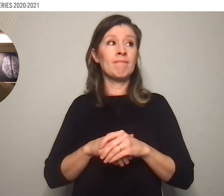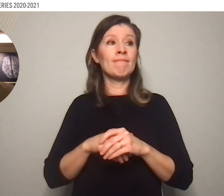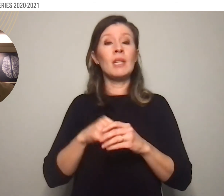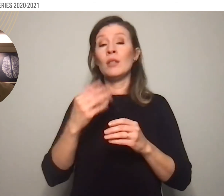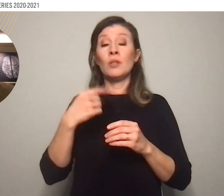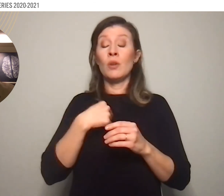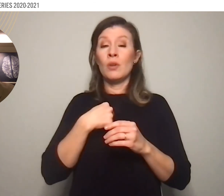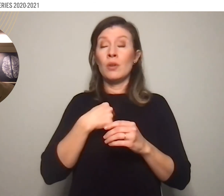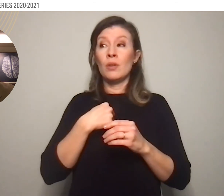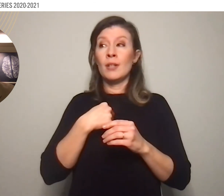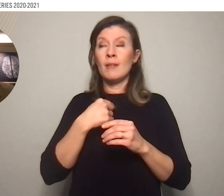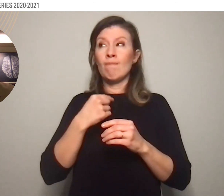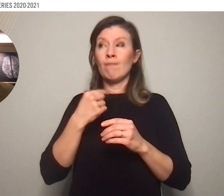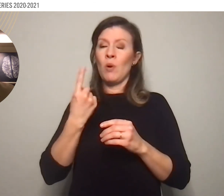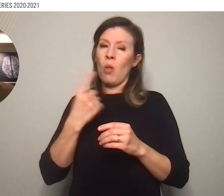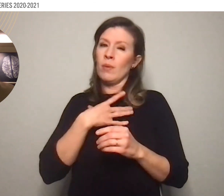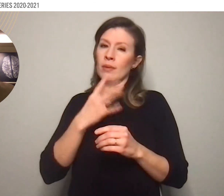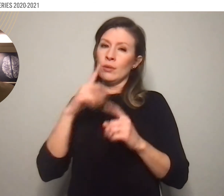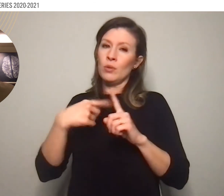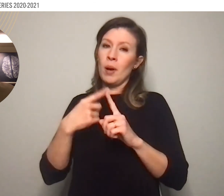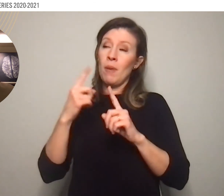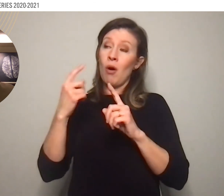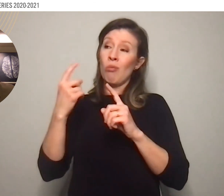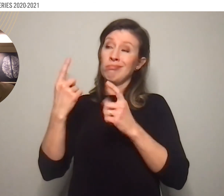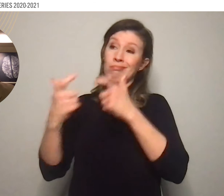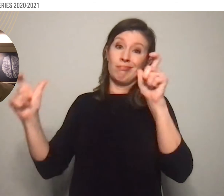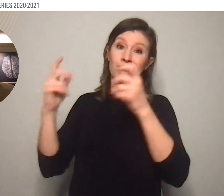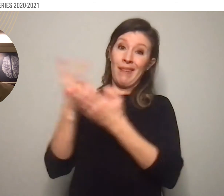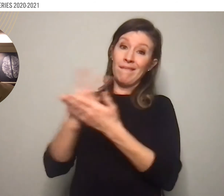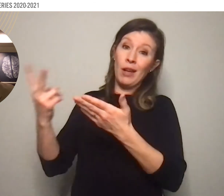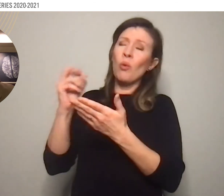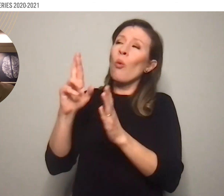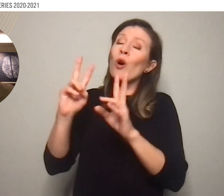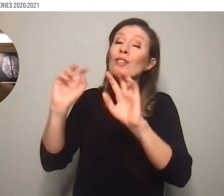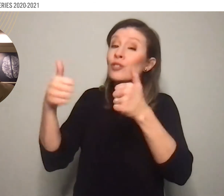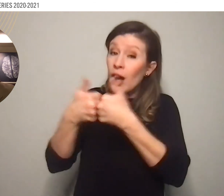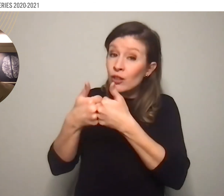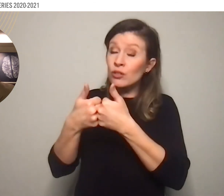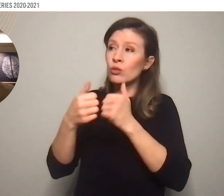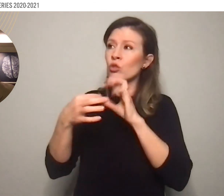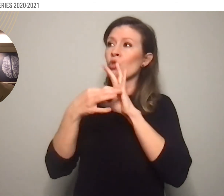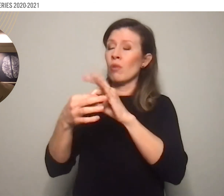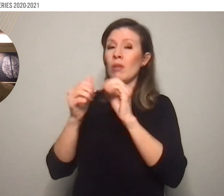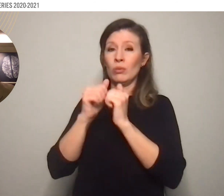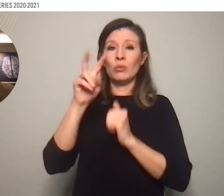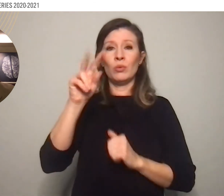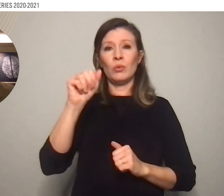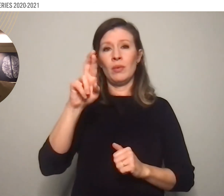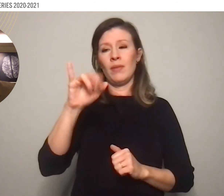the failure that I I like to always talk about at least the challenge is it relates to variability.